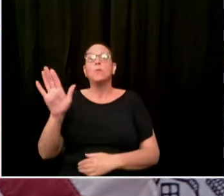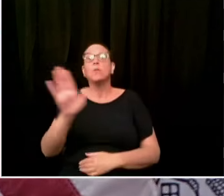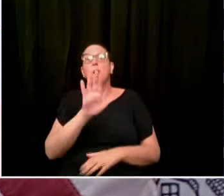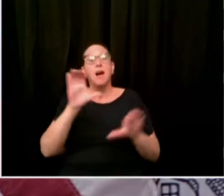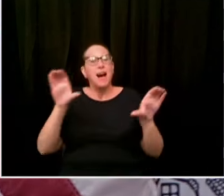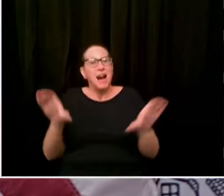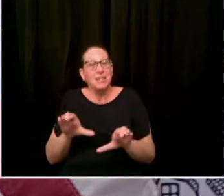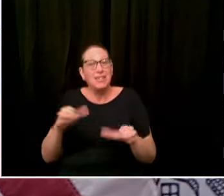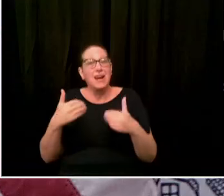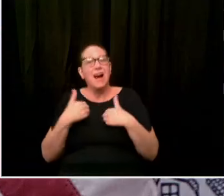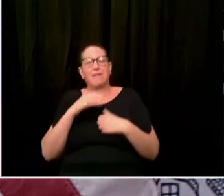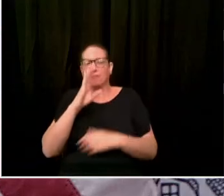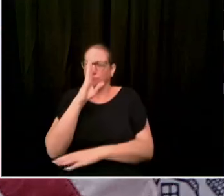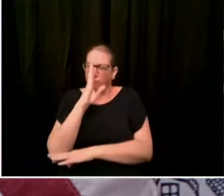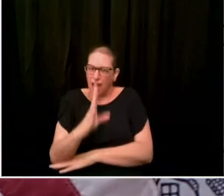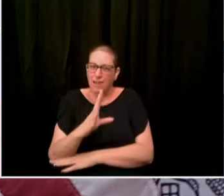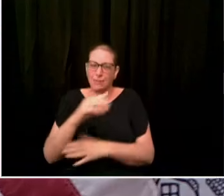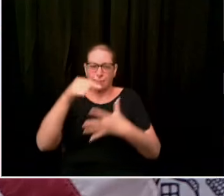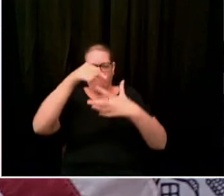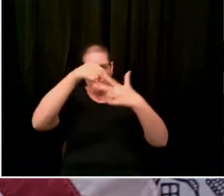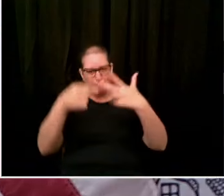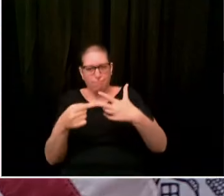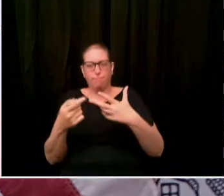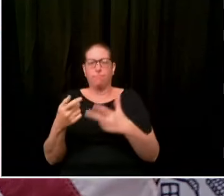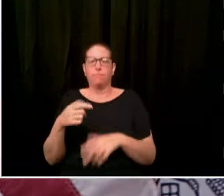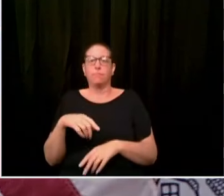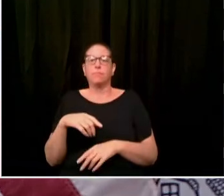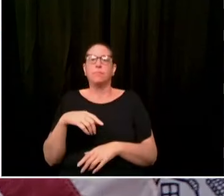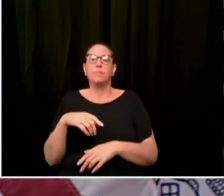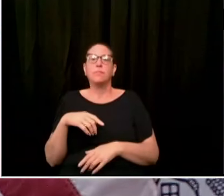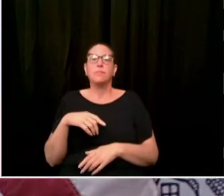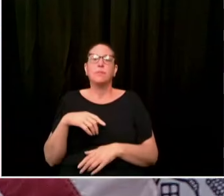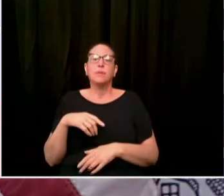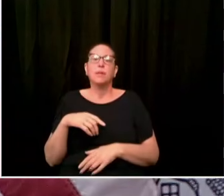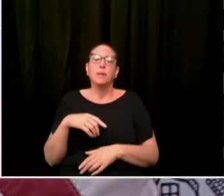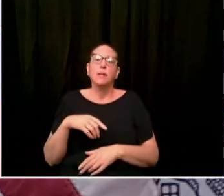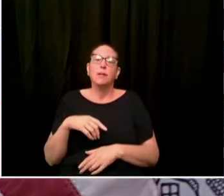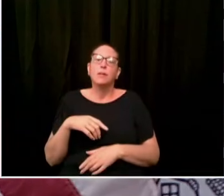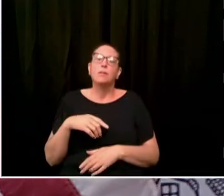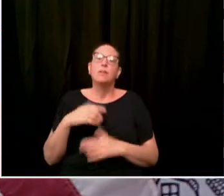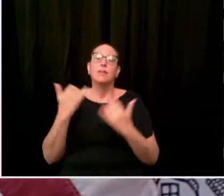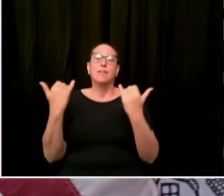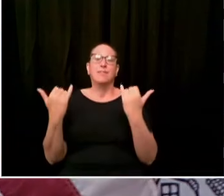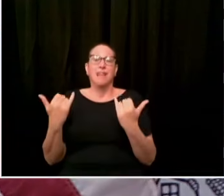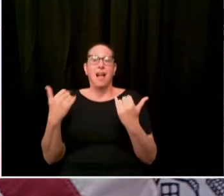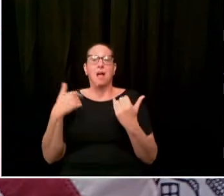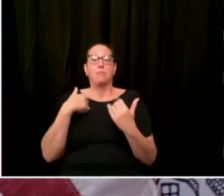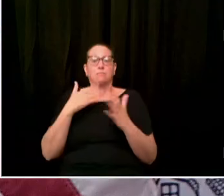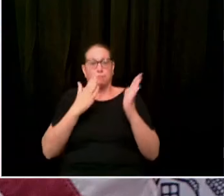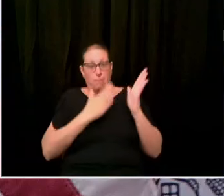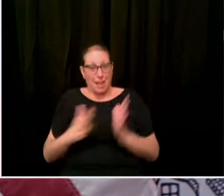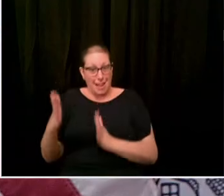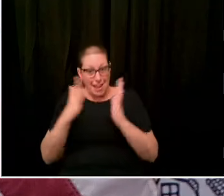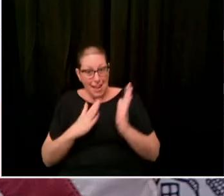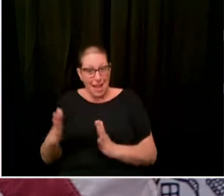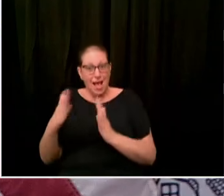DO AND OUR ABILITY TO REOPEN ANYTHING. WE WILL BE PROVIDING IN THE COMING DAYS